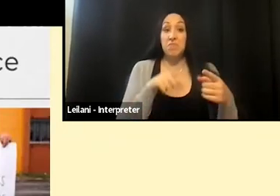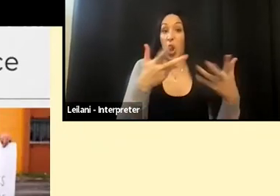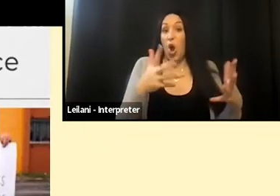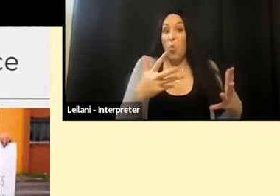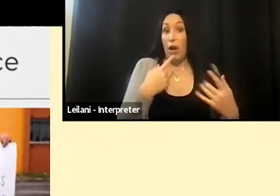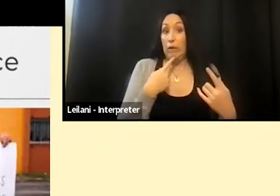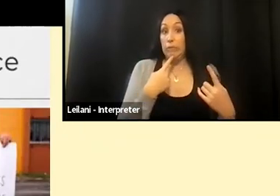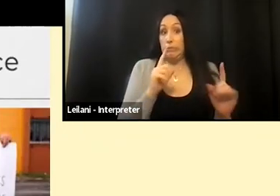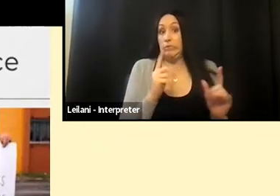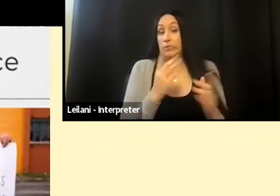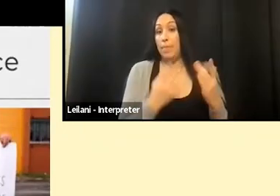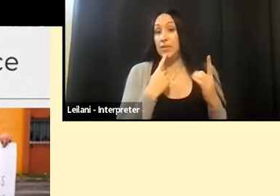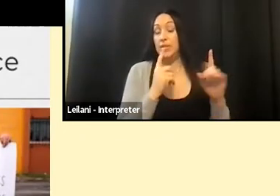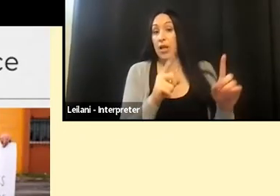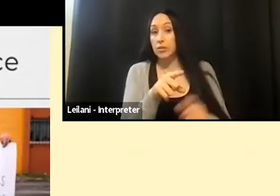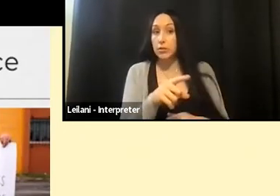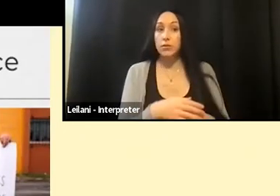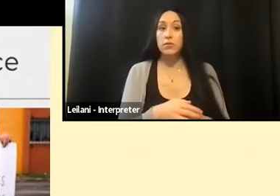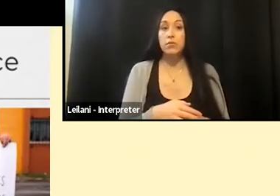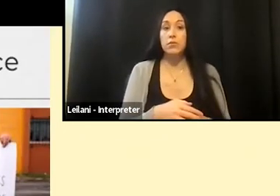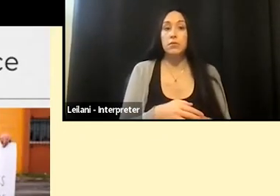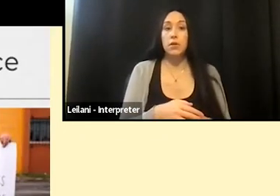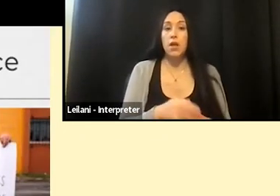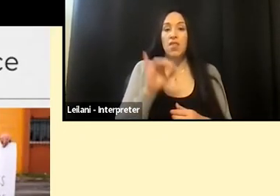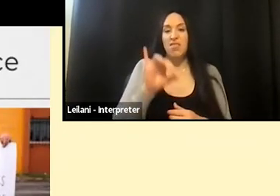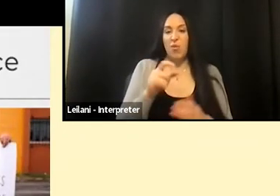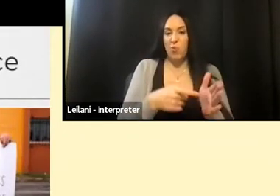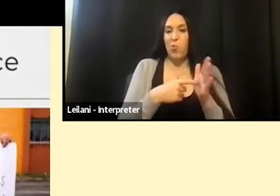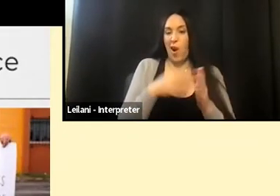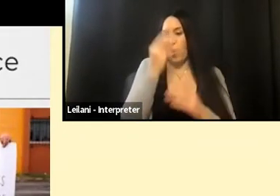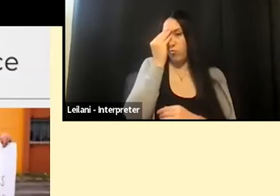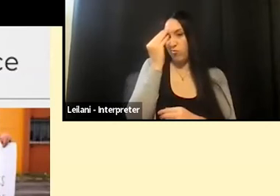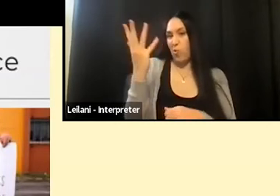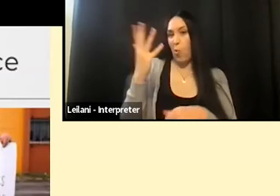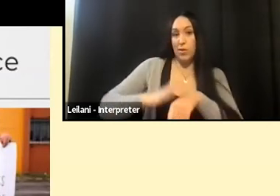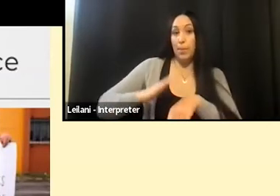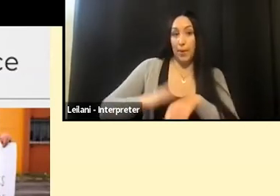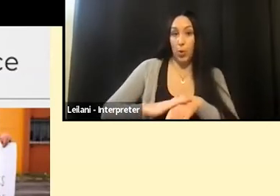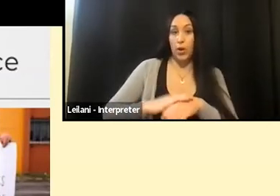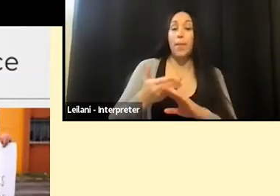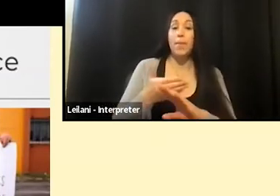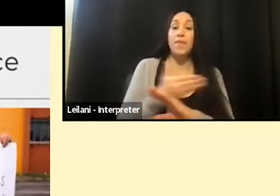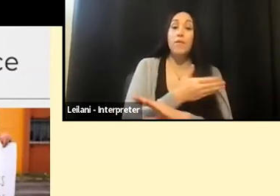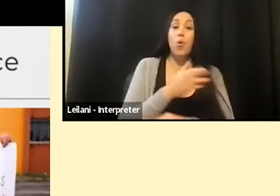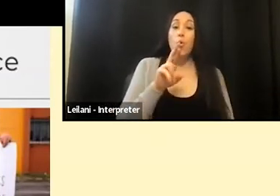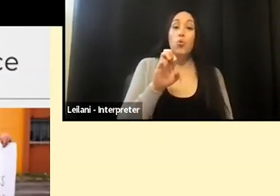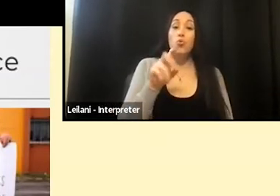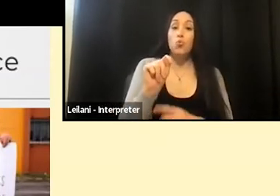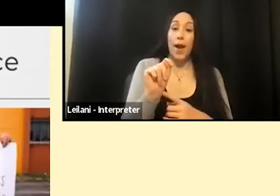So now the notice period before rent increase goes into effect has been doubled from 30 days to 60 days.